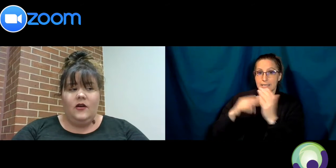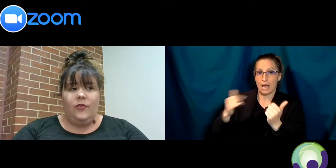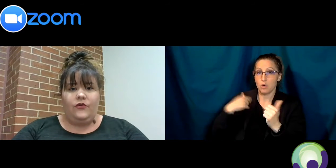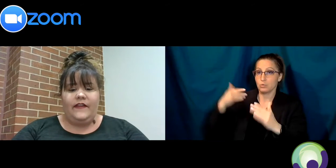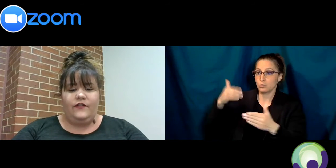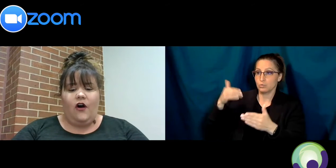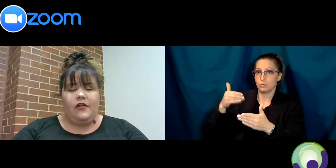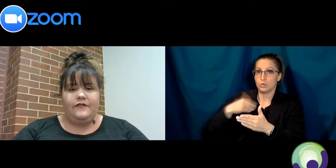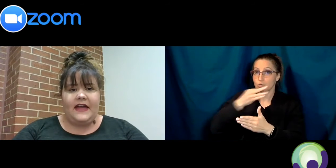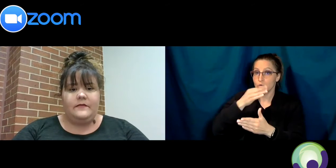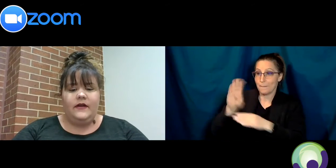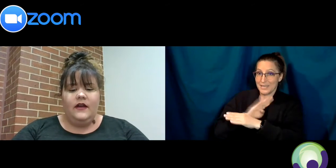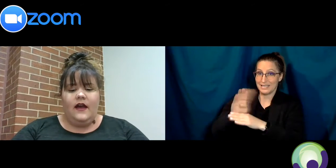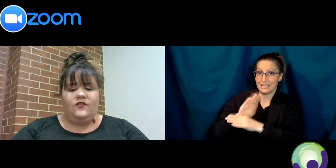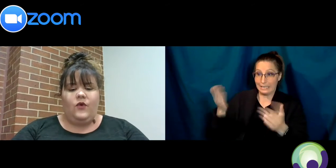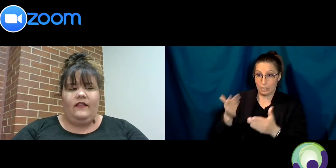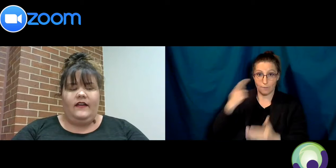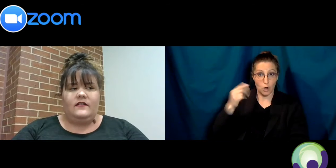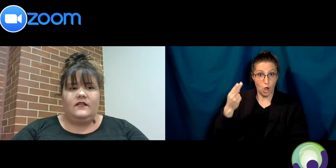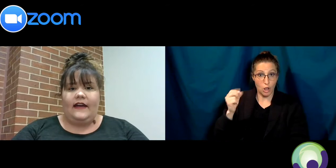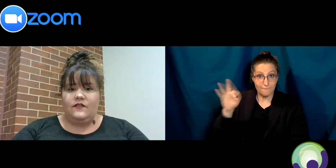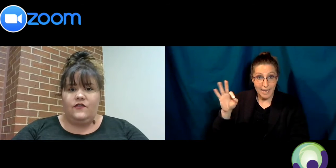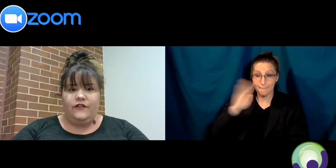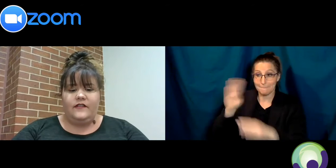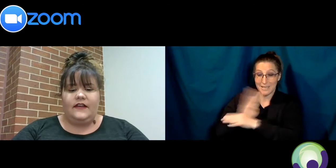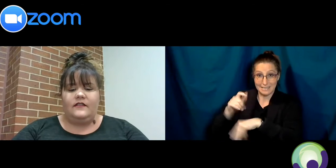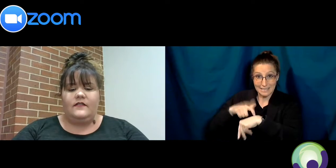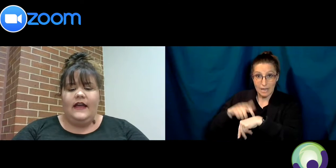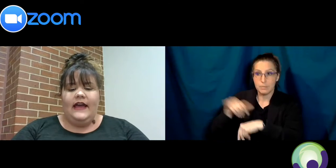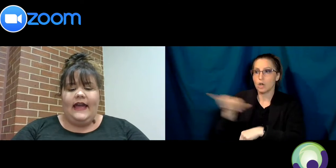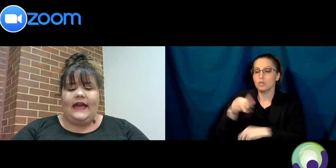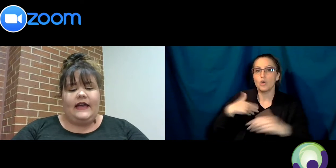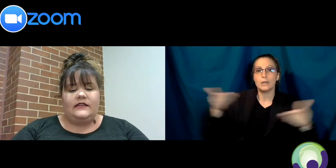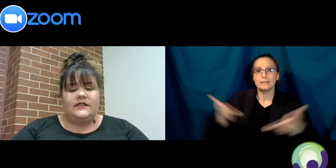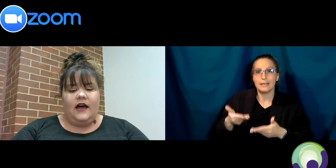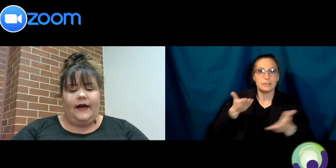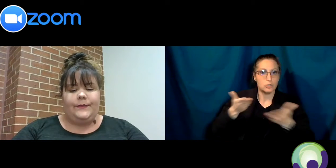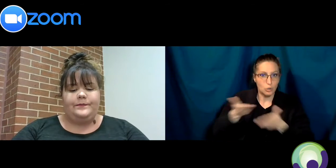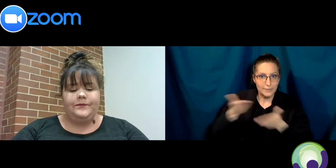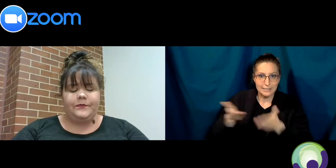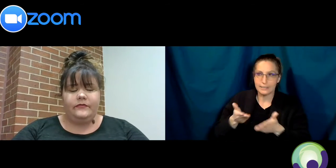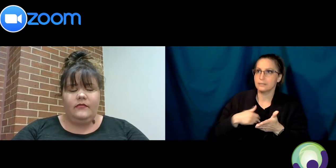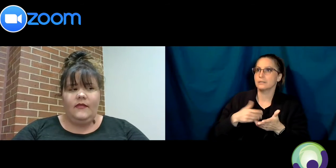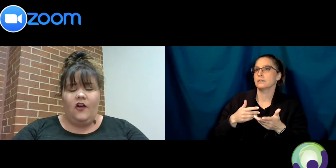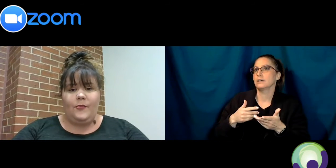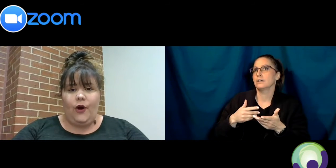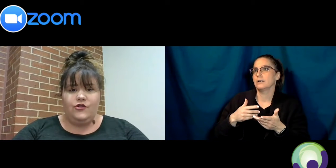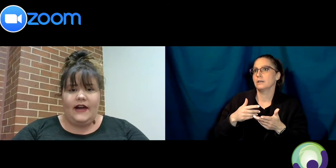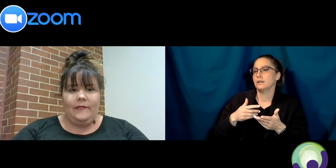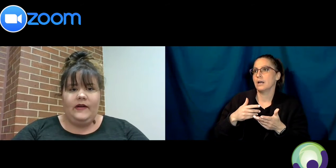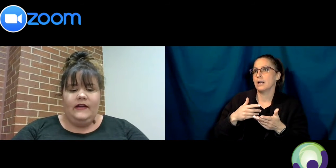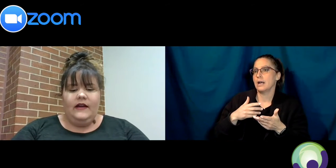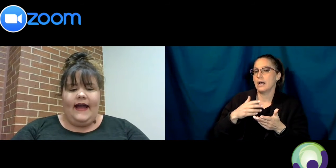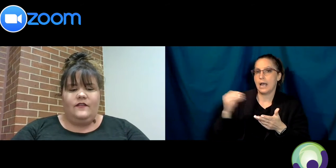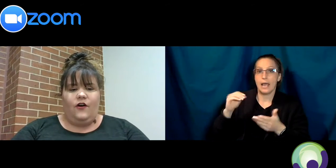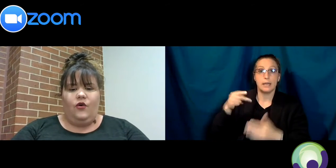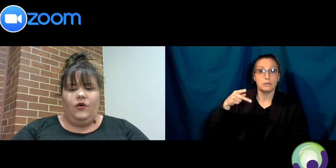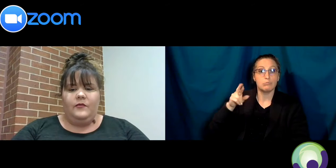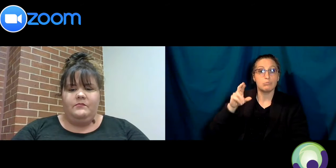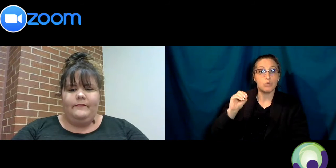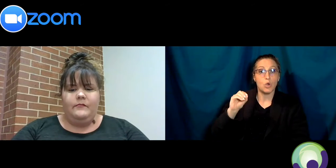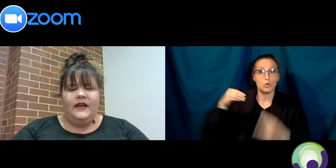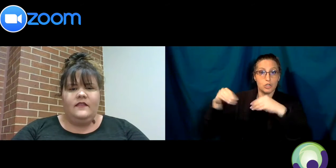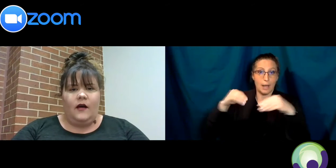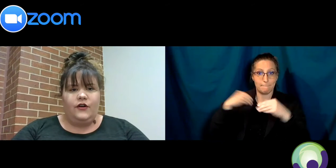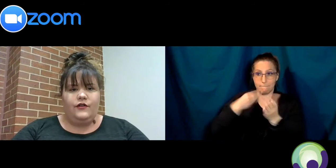both here in the hall of fame, as well as guest services and our pro shop. And so mid-summer